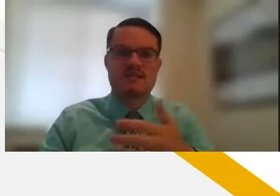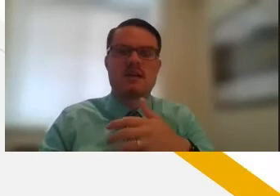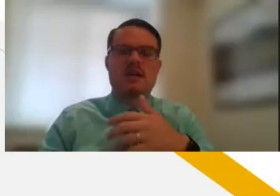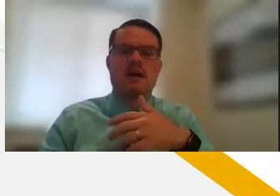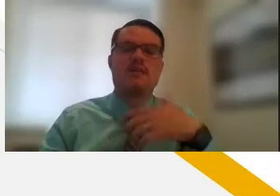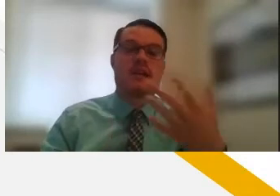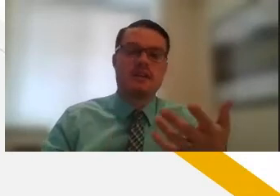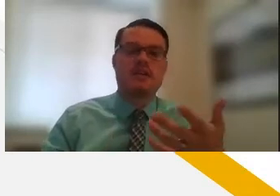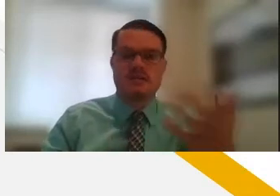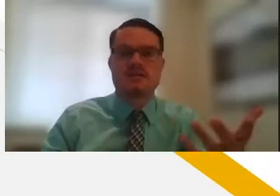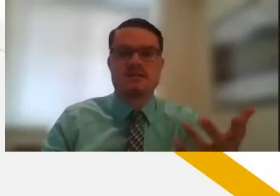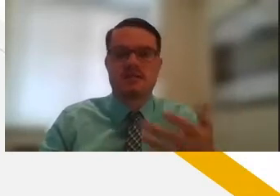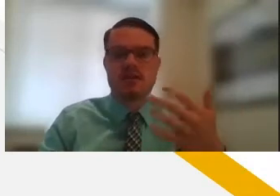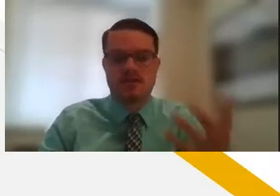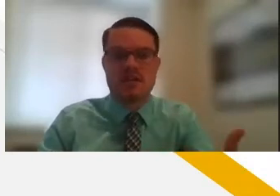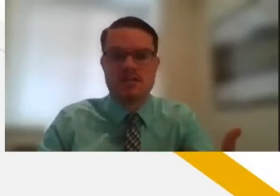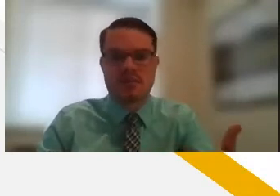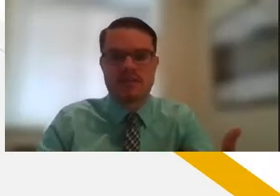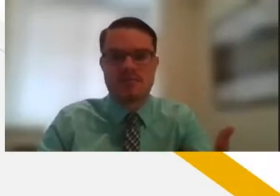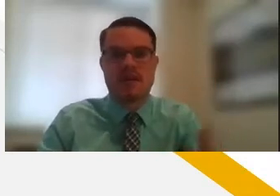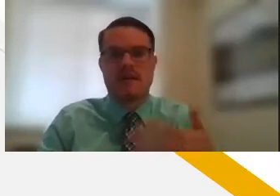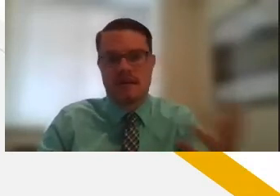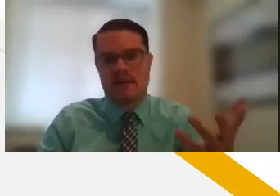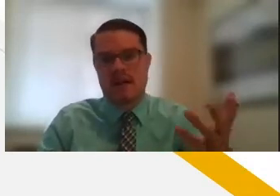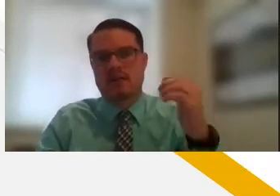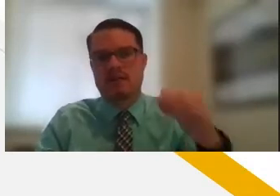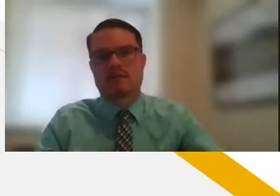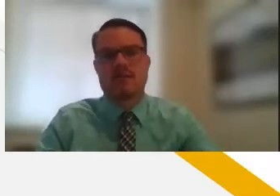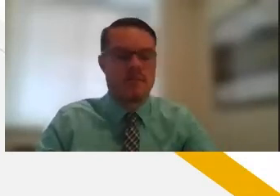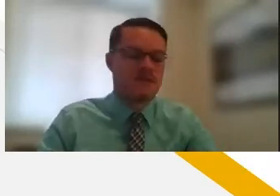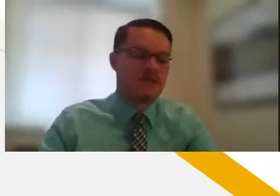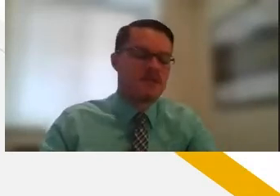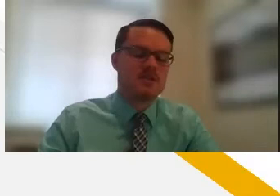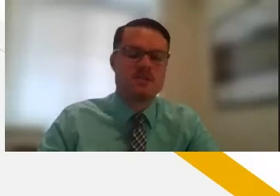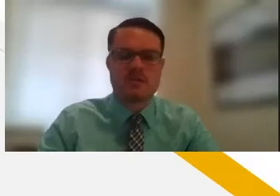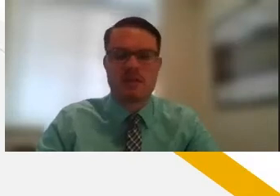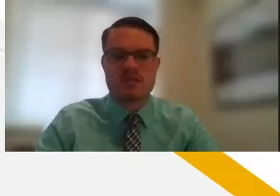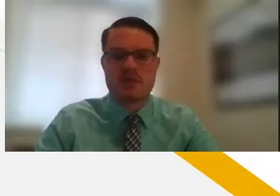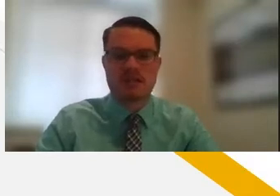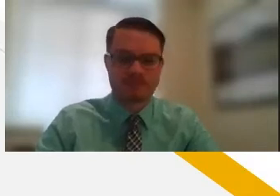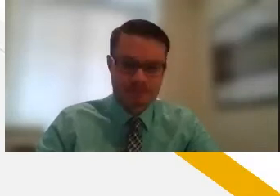Then it's considered it a change in placement and they have to conduct a manifestation, determination meeting.